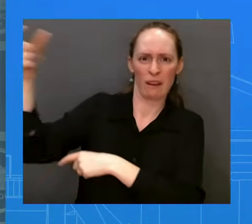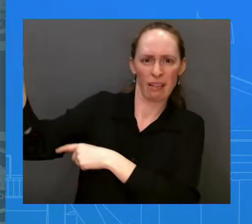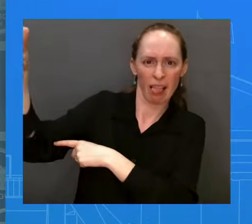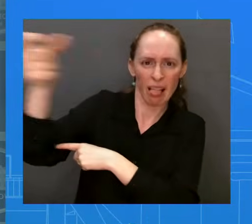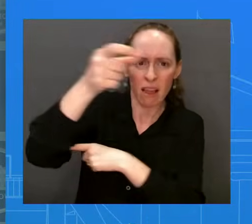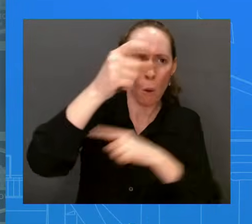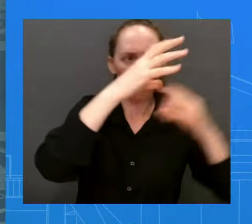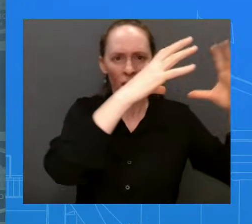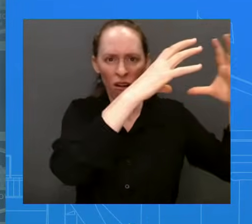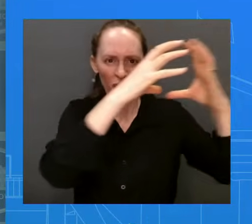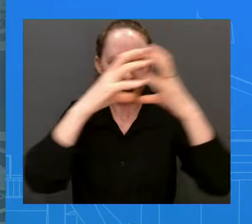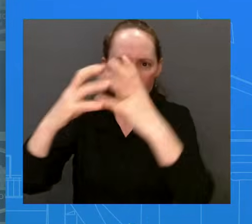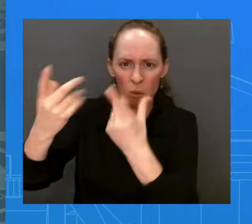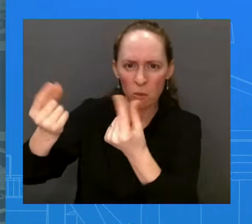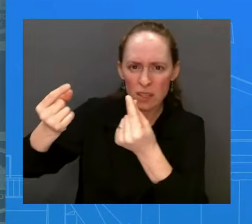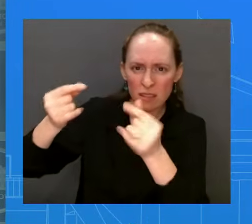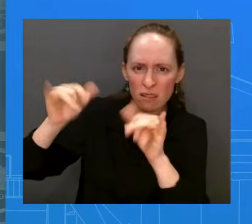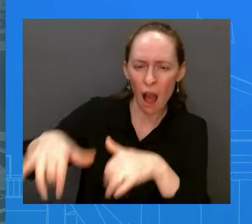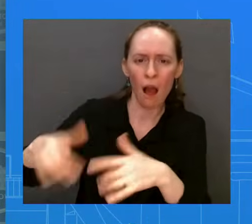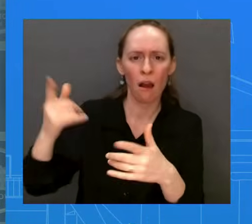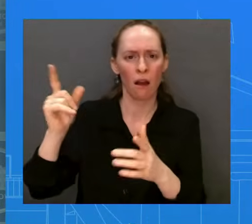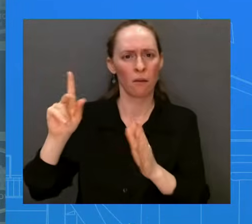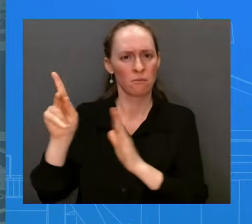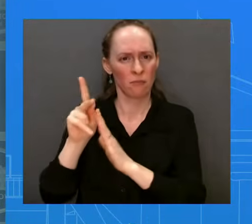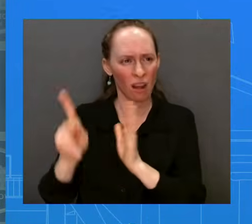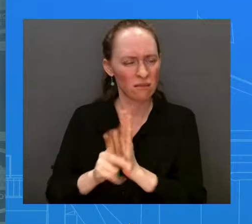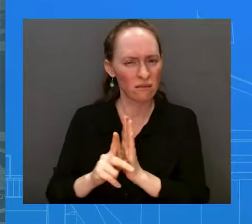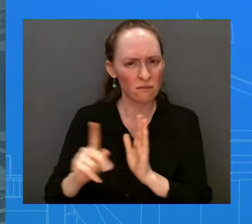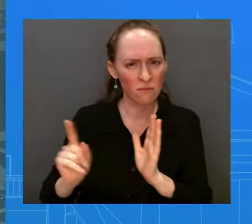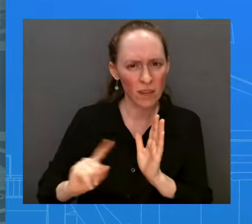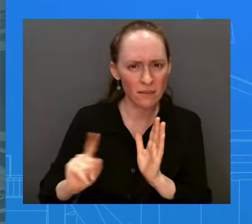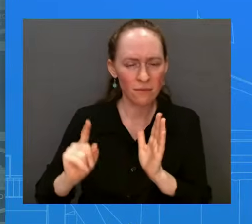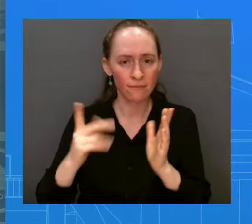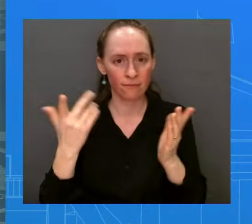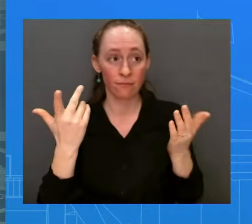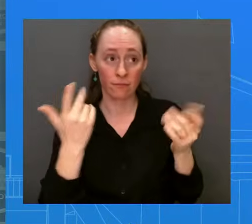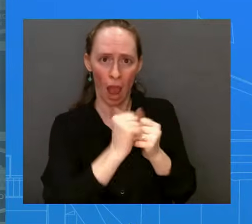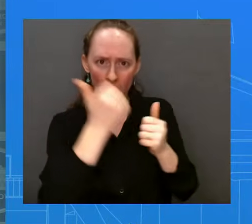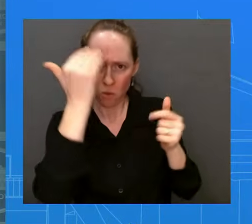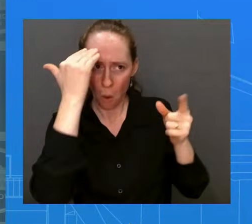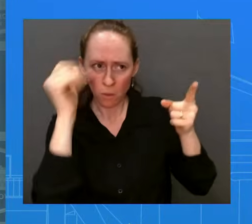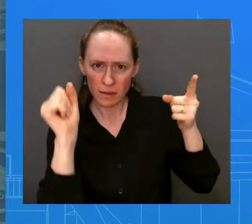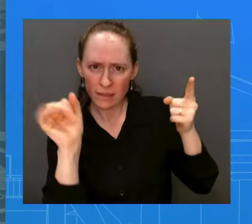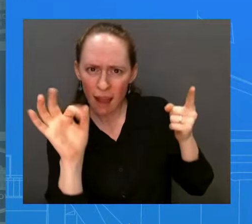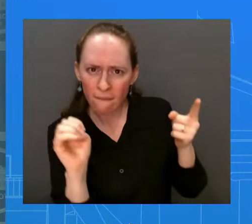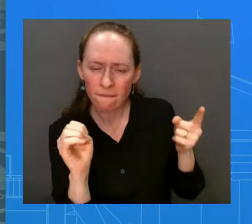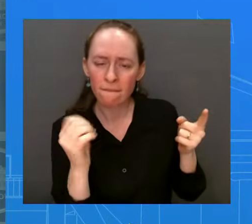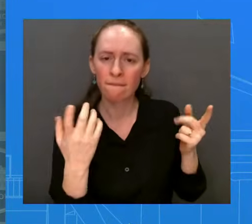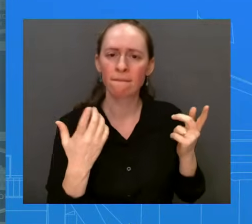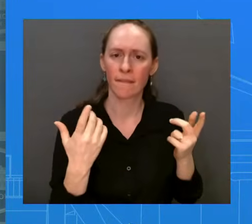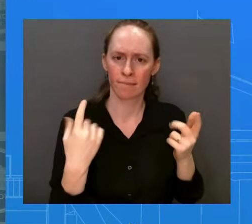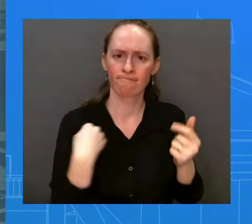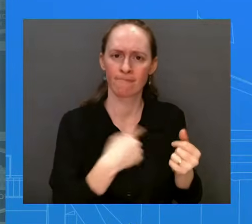Every element of the government will redouble their efforts to understand and mitigate these events. And I'm happy to take some questions.